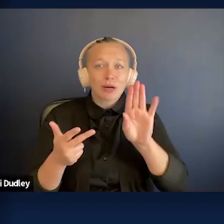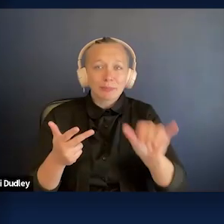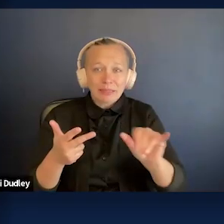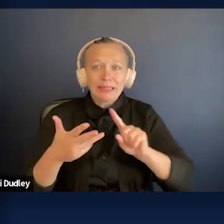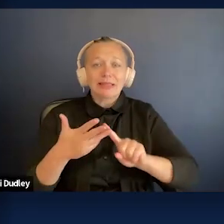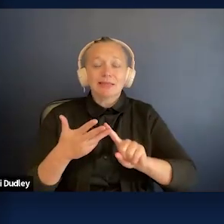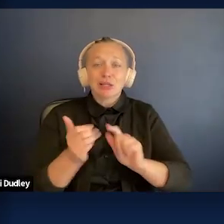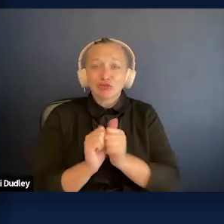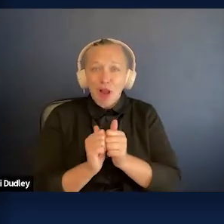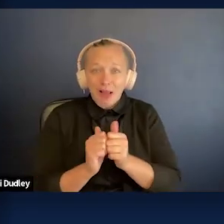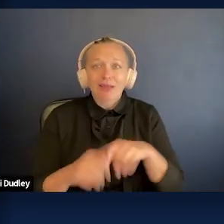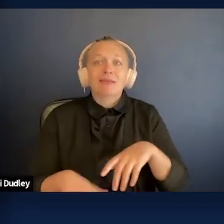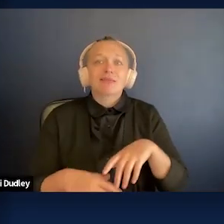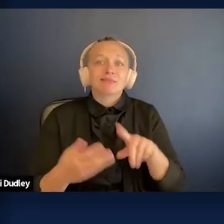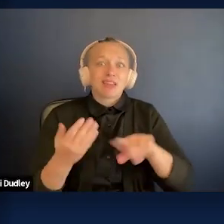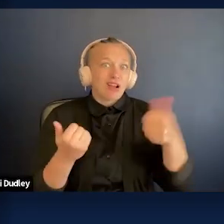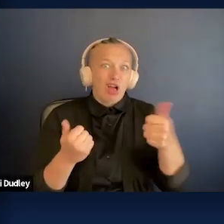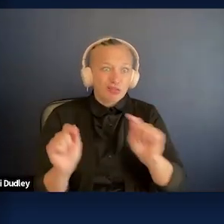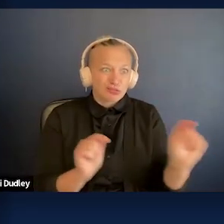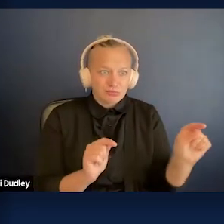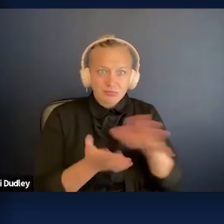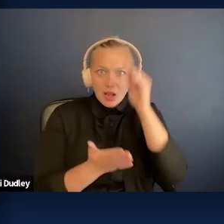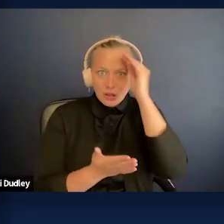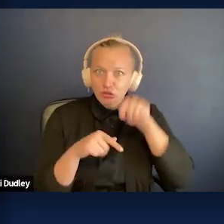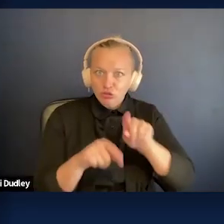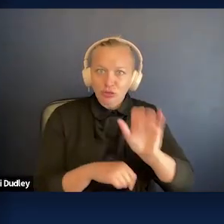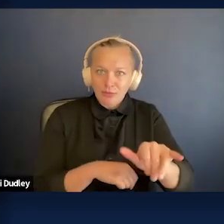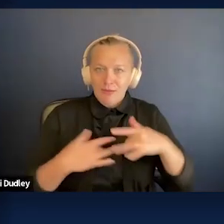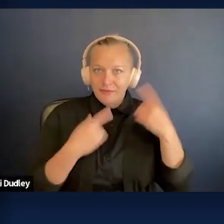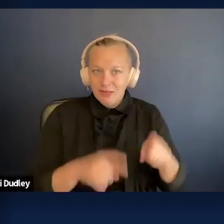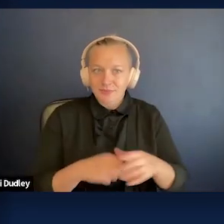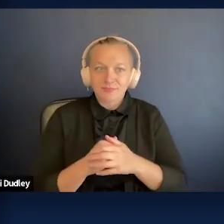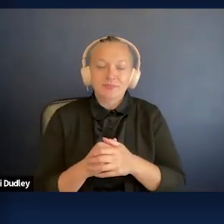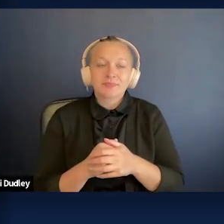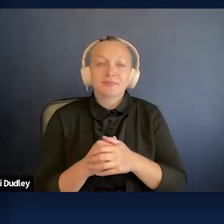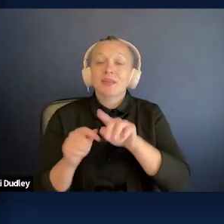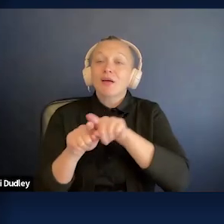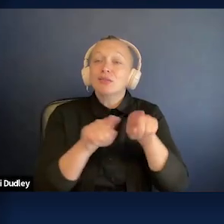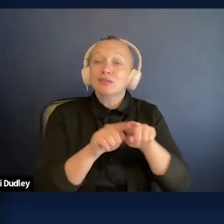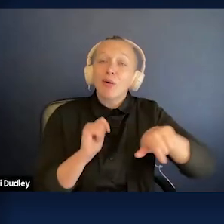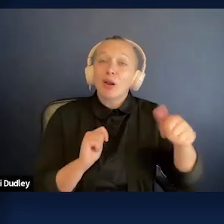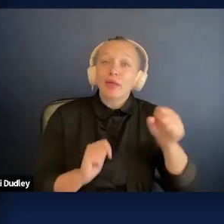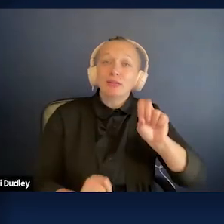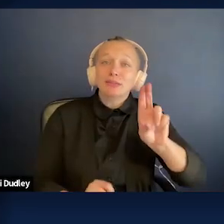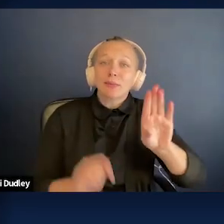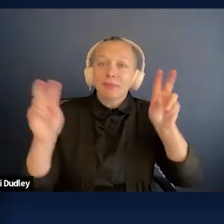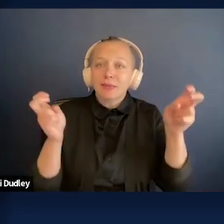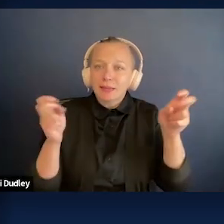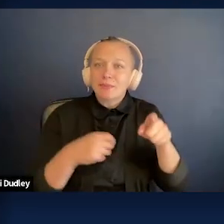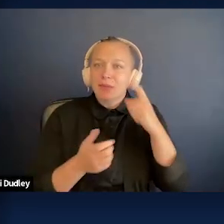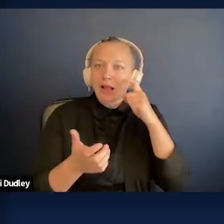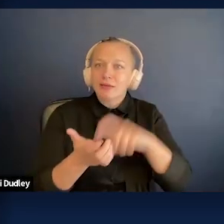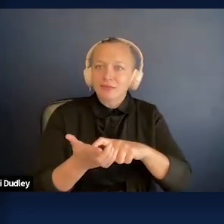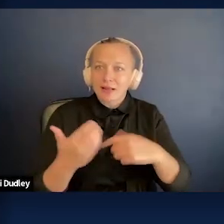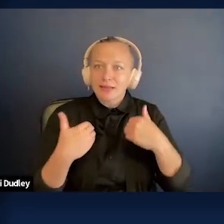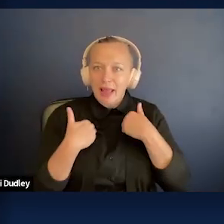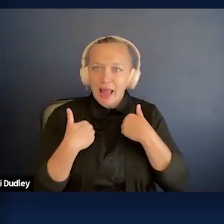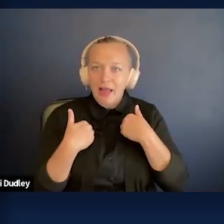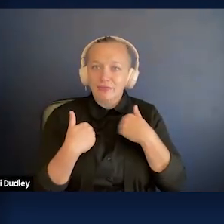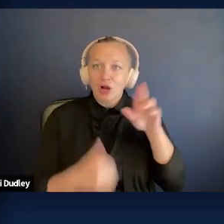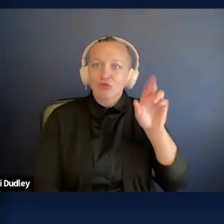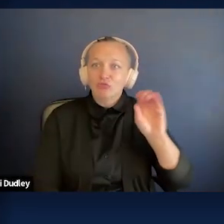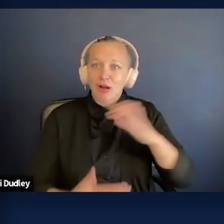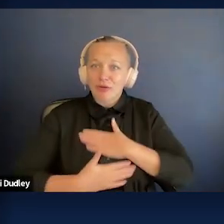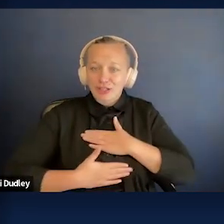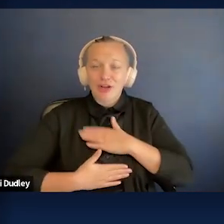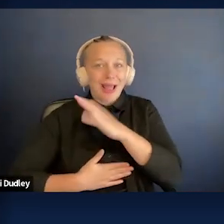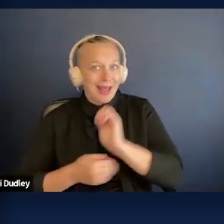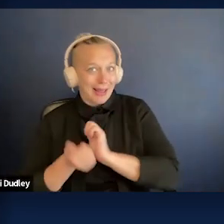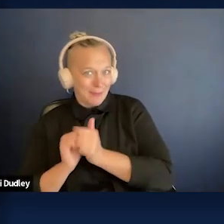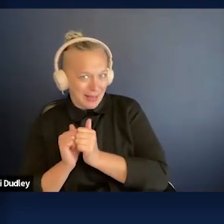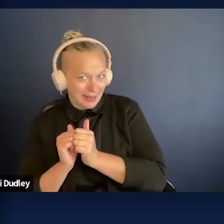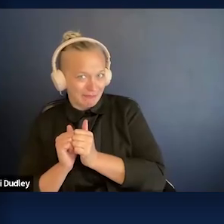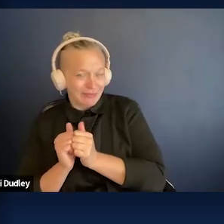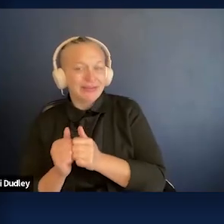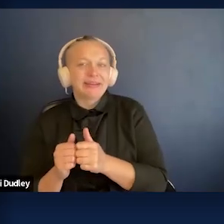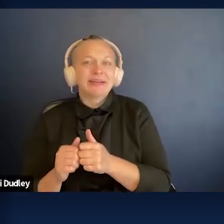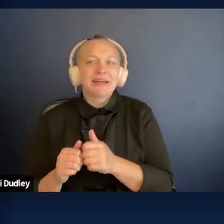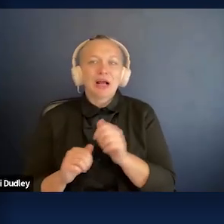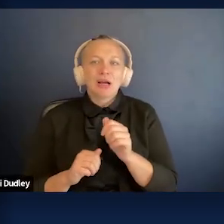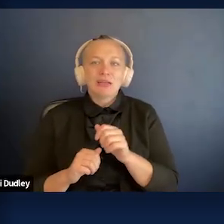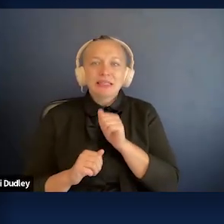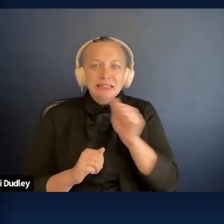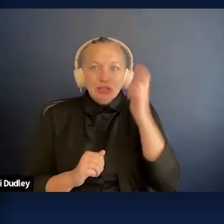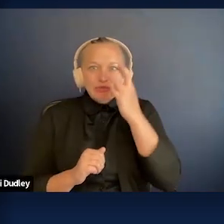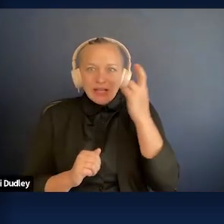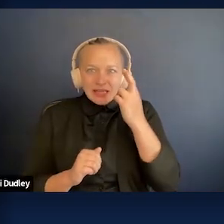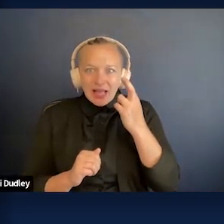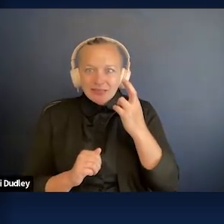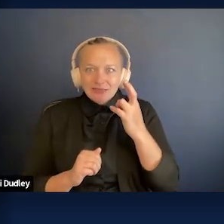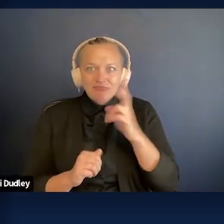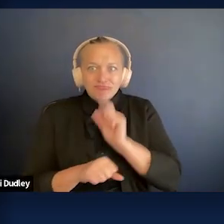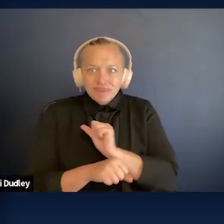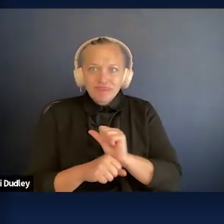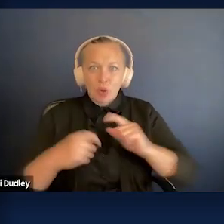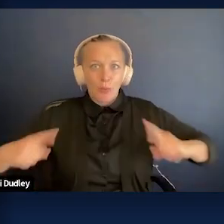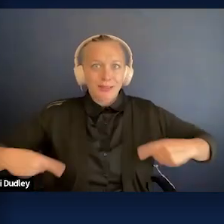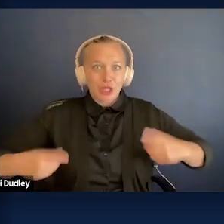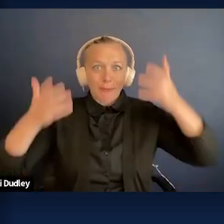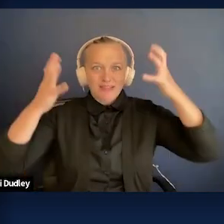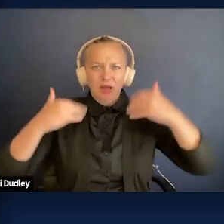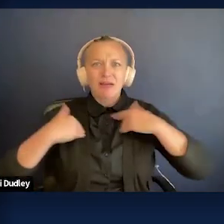potentially aware of as well. Additionally, our interviewees reflected on the difference between the recreational and competitive adaptive sports, specifically that a lot of our interviewees didn't really know how organized of a sport, like wheelchair basketball was, for instance, as this interviewee was.